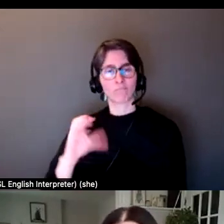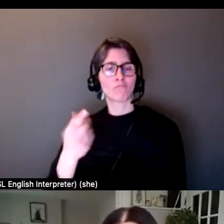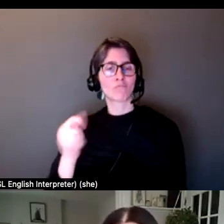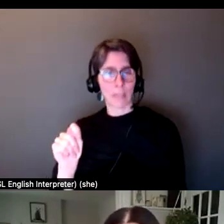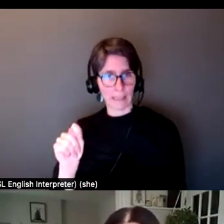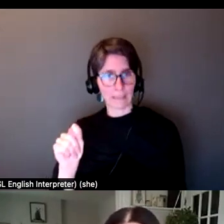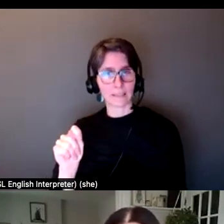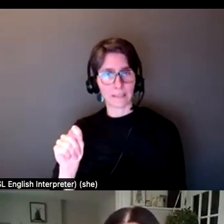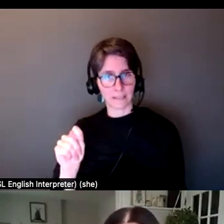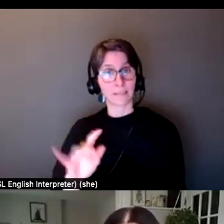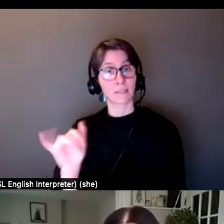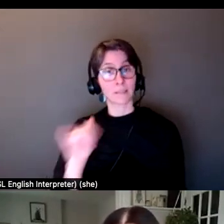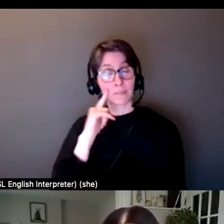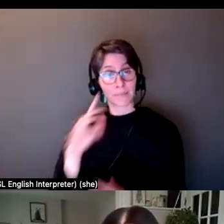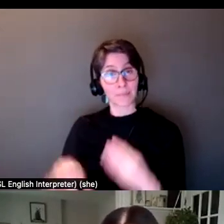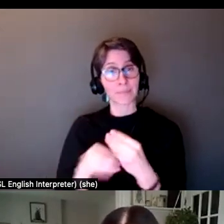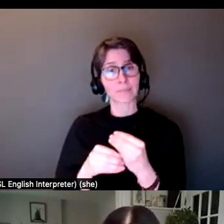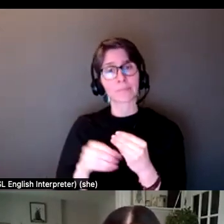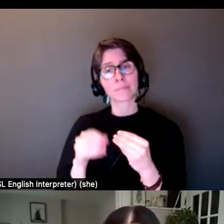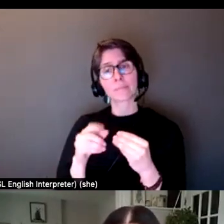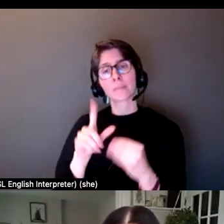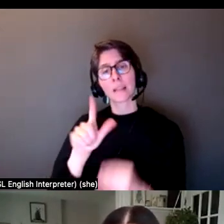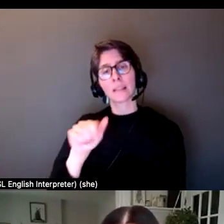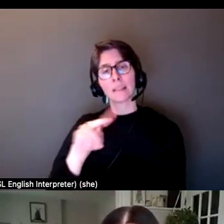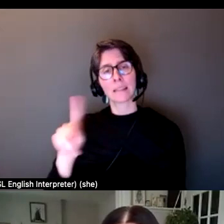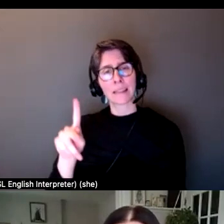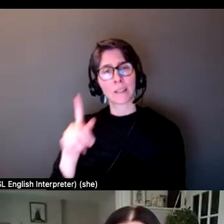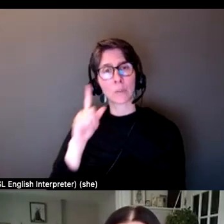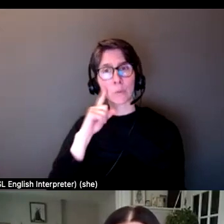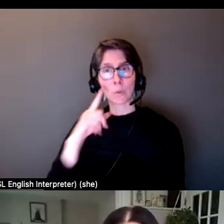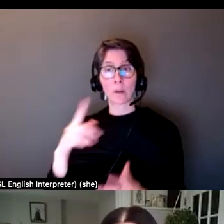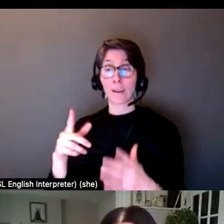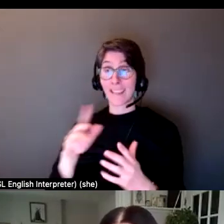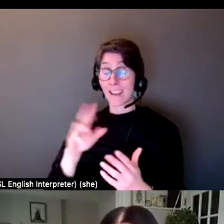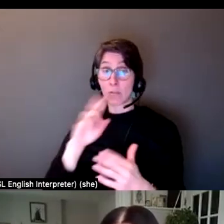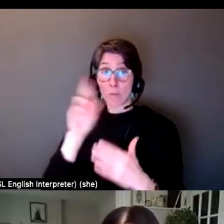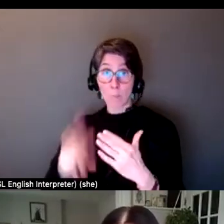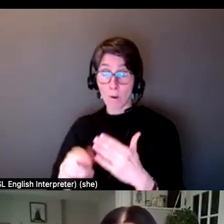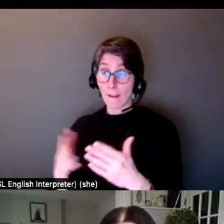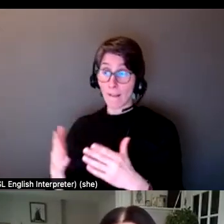going to be sharing a link to our simplified one-pager that just includes salary data and